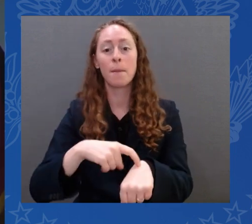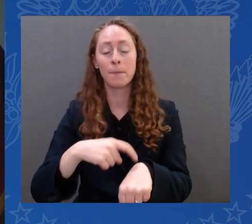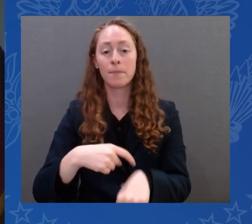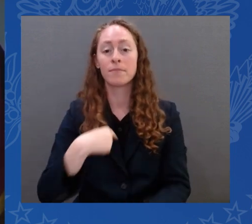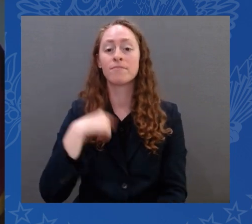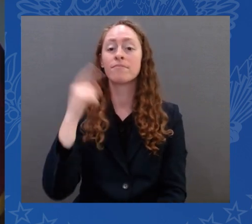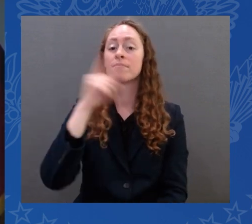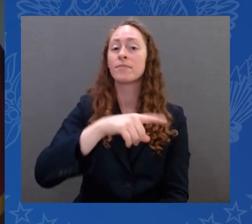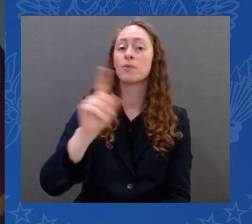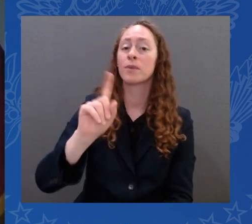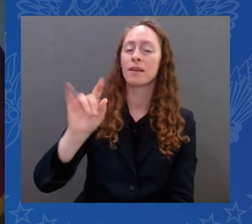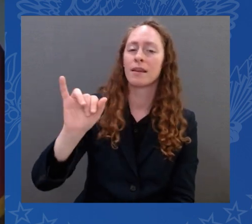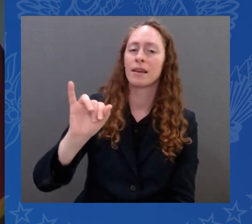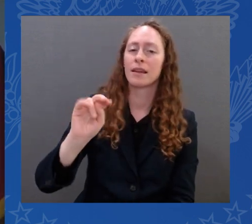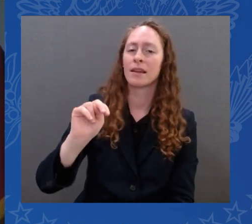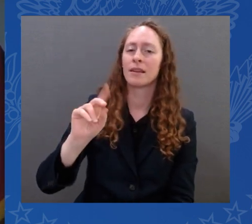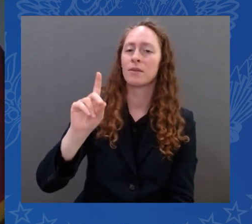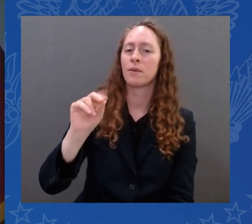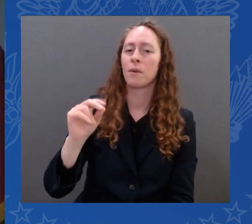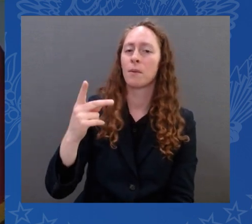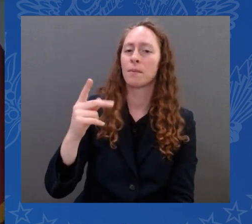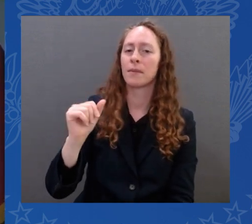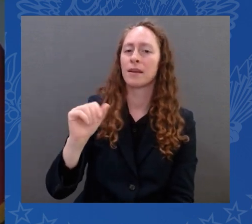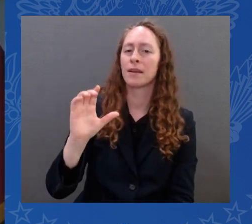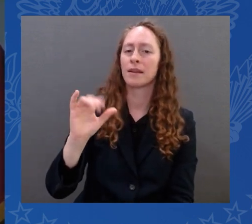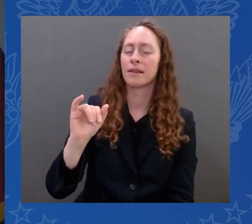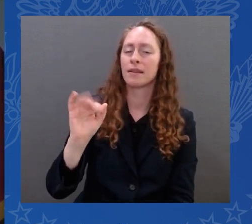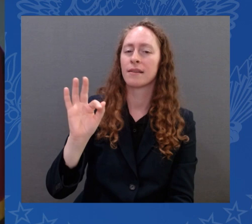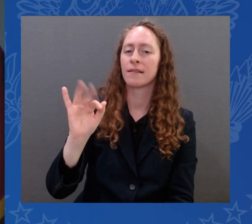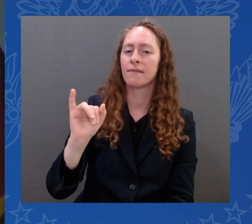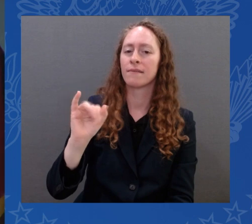I met with the leaders of Japan -- the heads of state of Japan, the Republic of Korea.